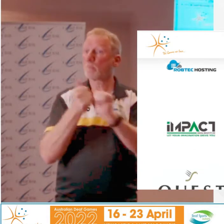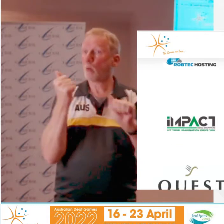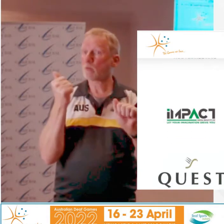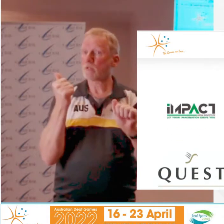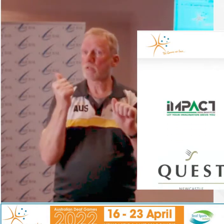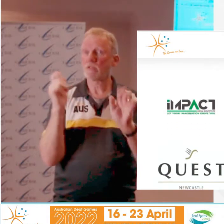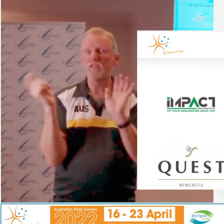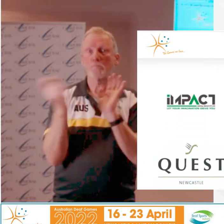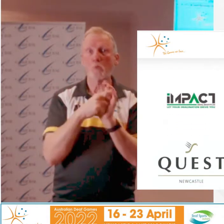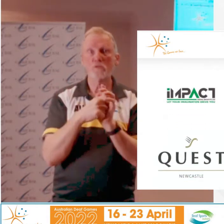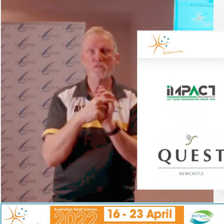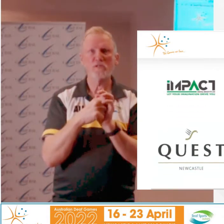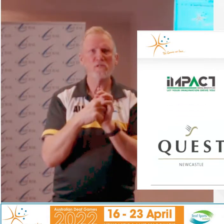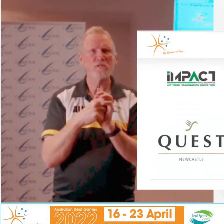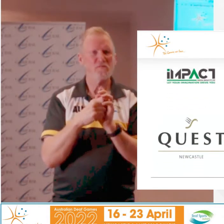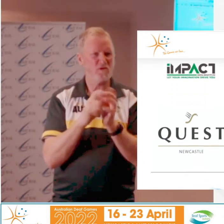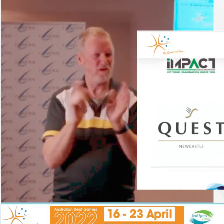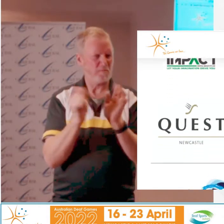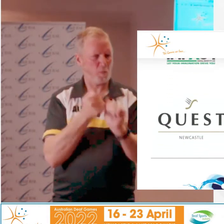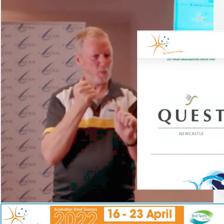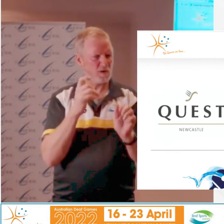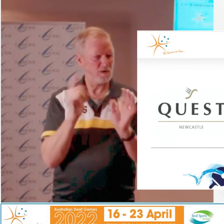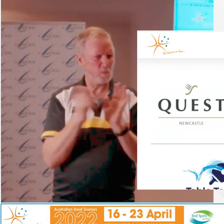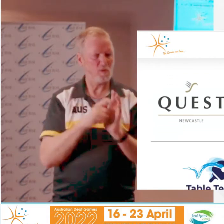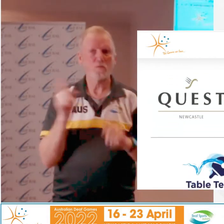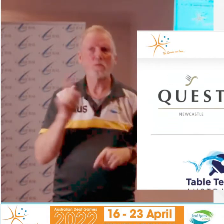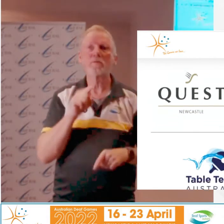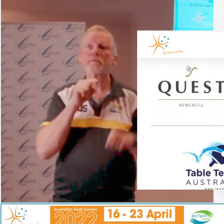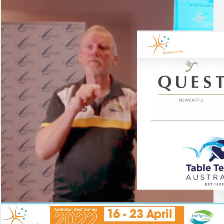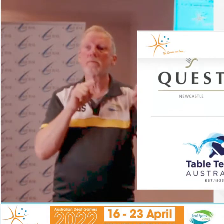this is the first time we have had sports partners